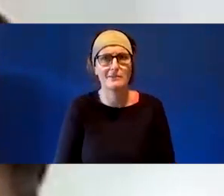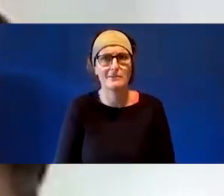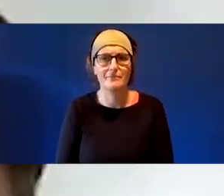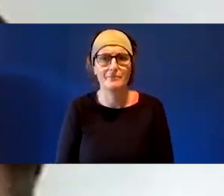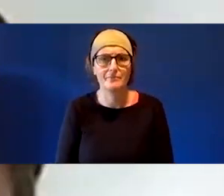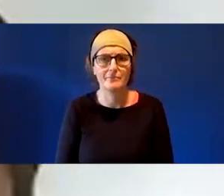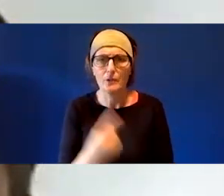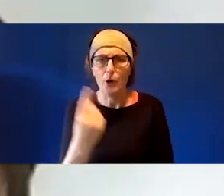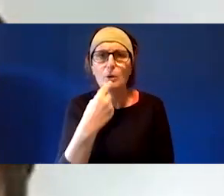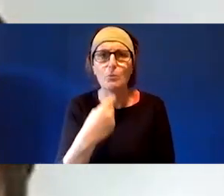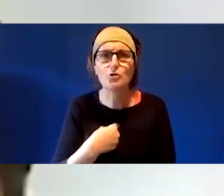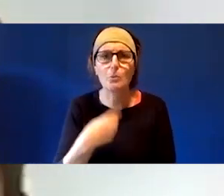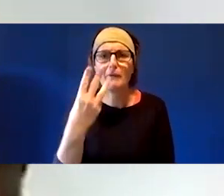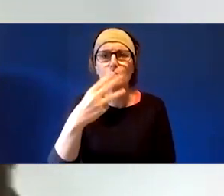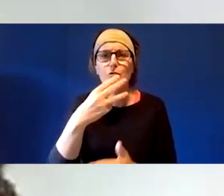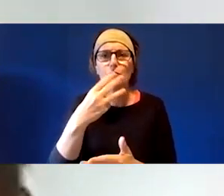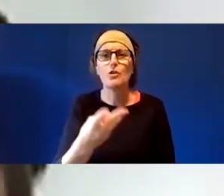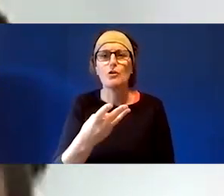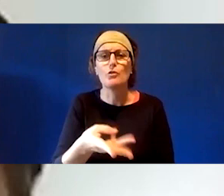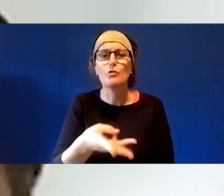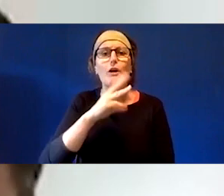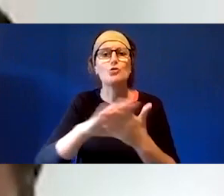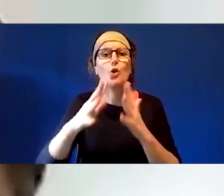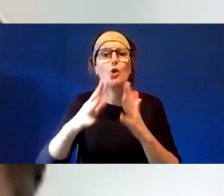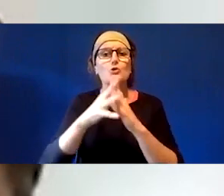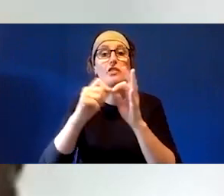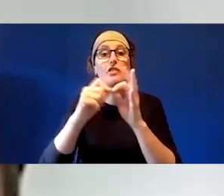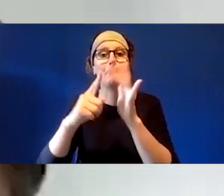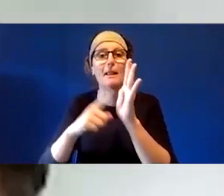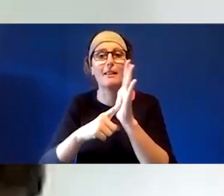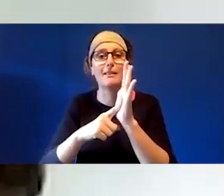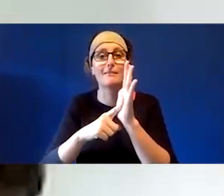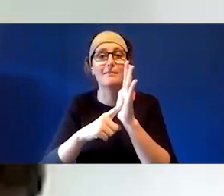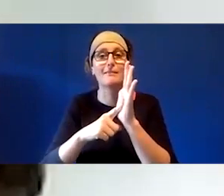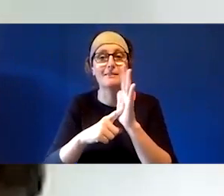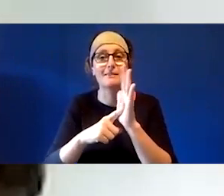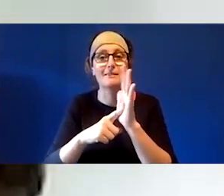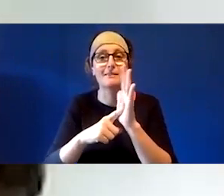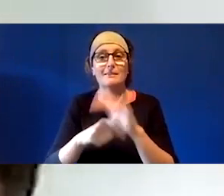got $3 - $300 worth of bills. Not used from last month. Someone's only